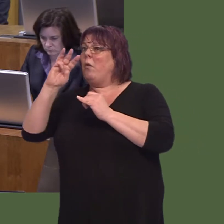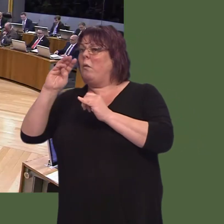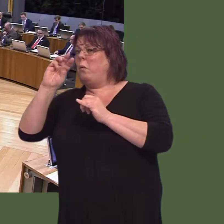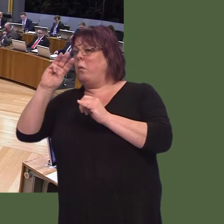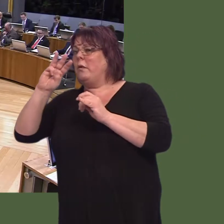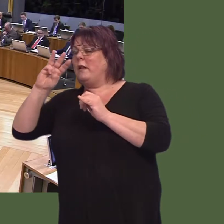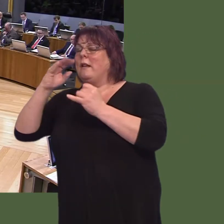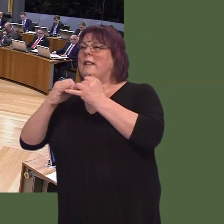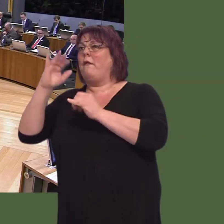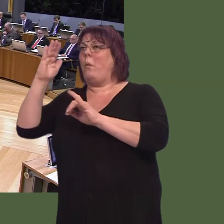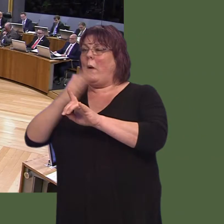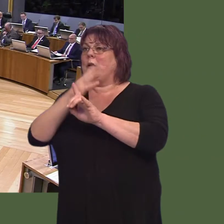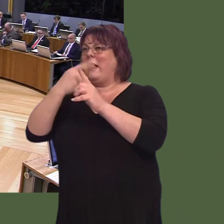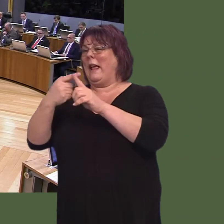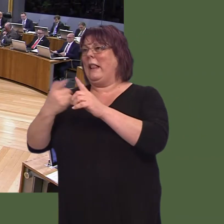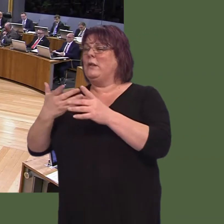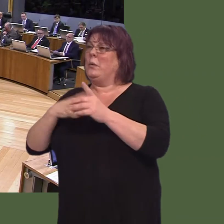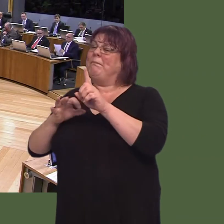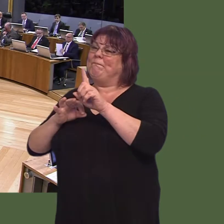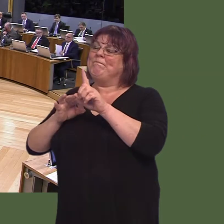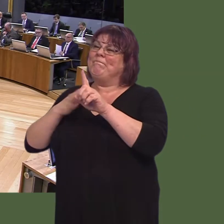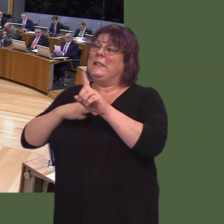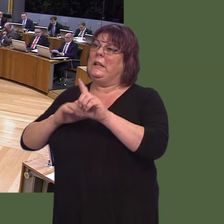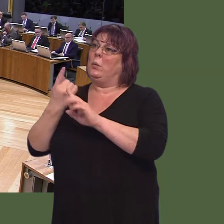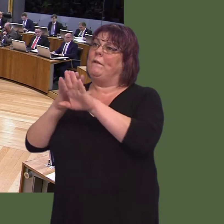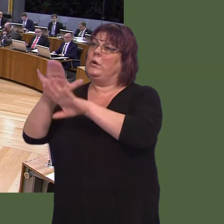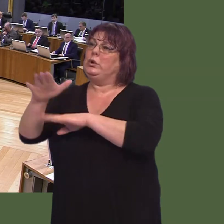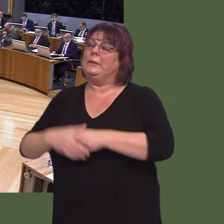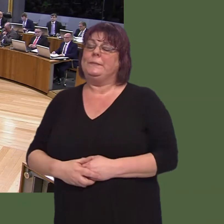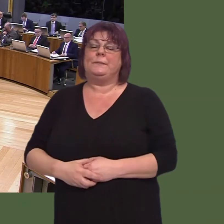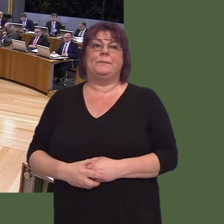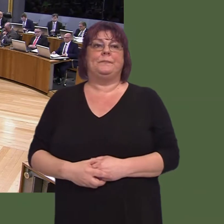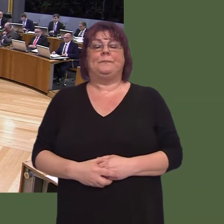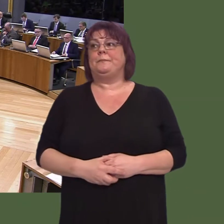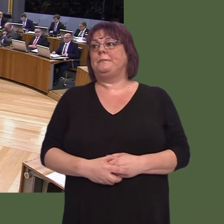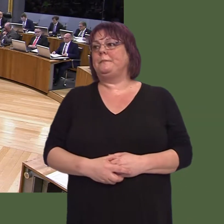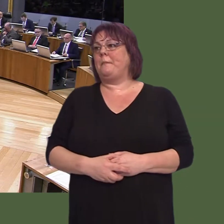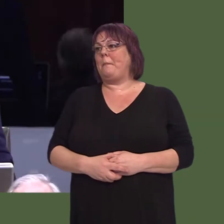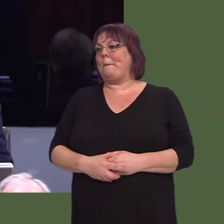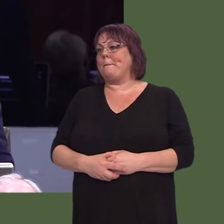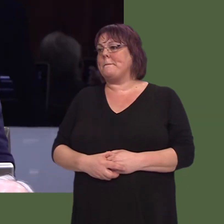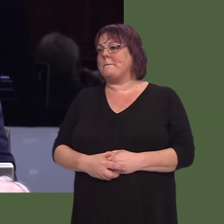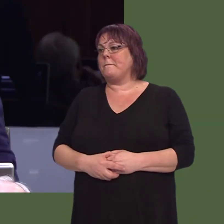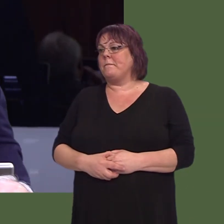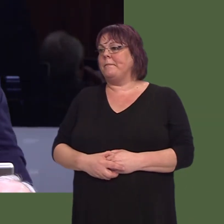Gareth Bennett AM: Yes, it's good that this issue is being addressed at a governmental level.